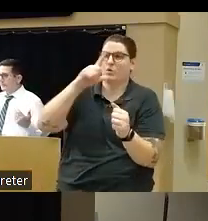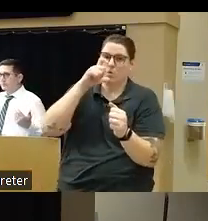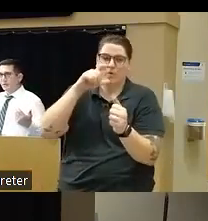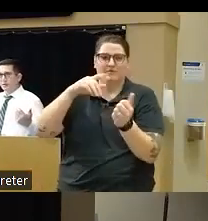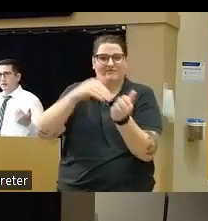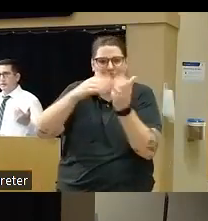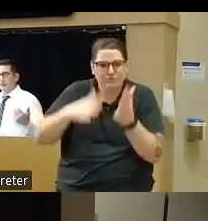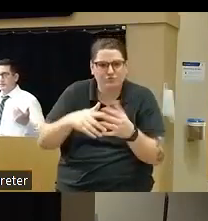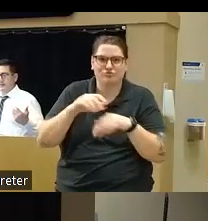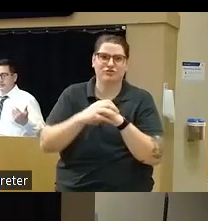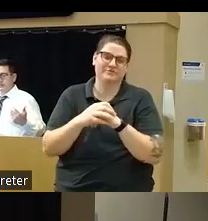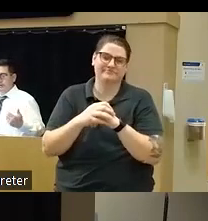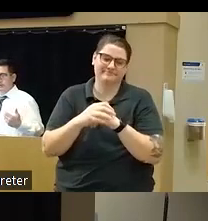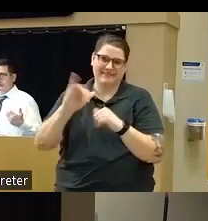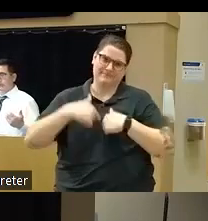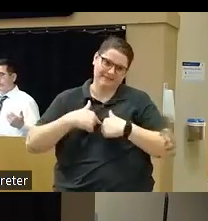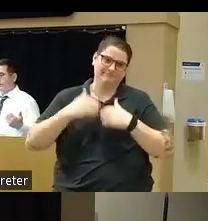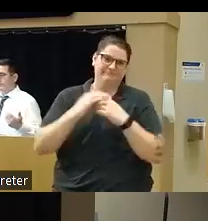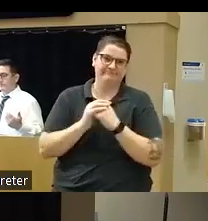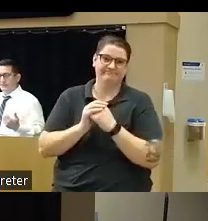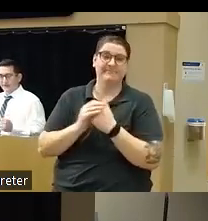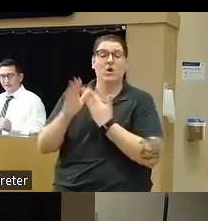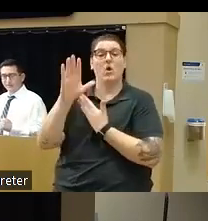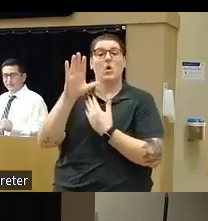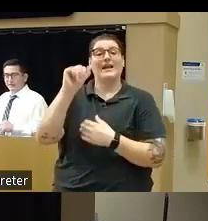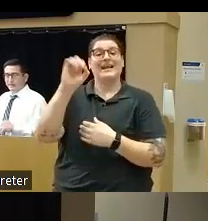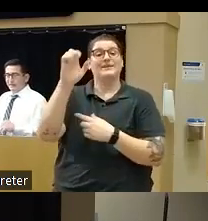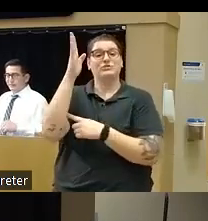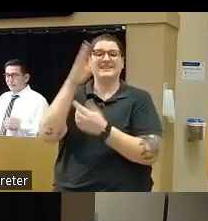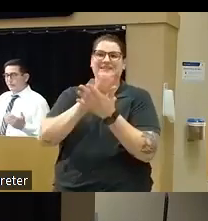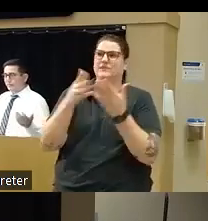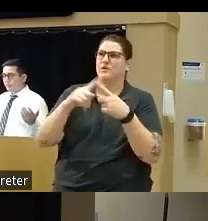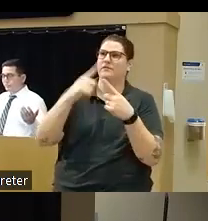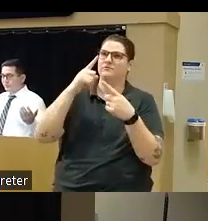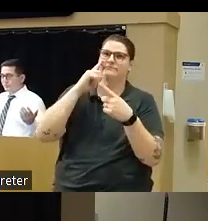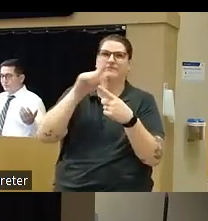case-based presentations are a nice way of getting people engaged and so here you know you direct an